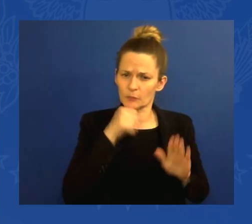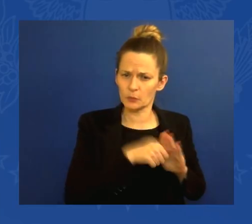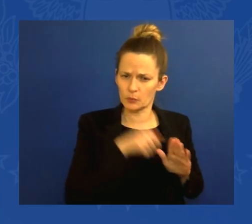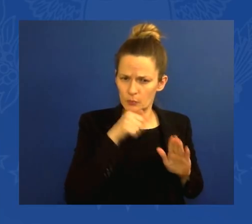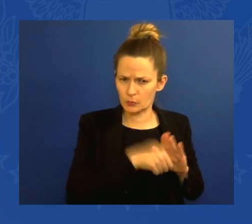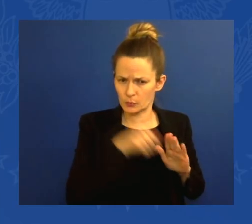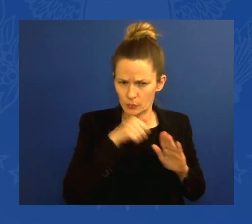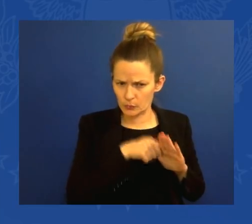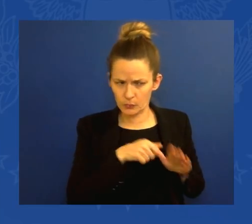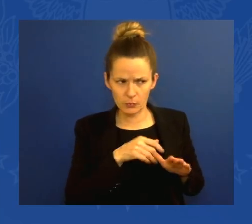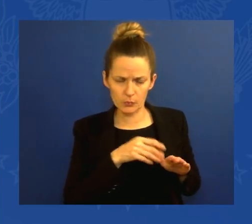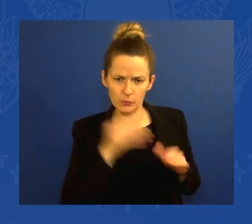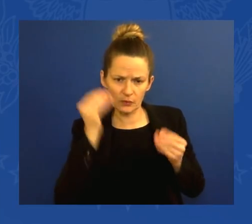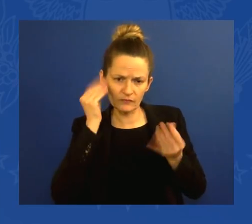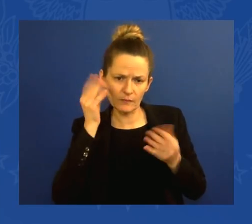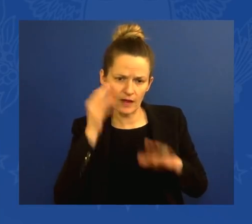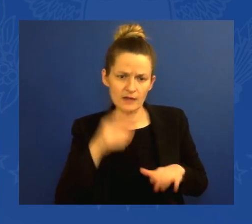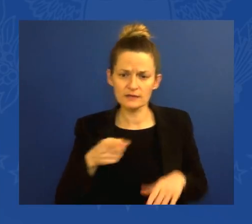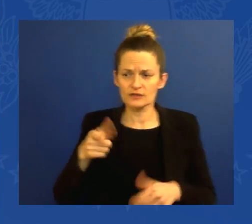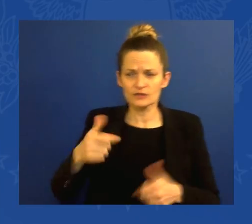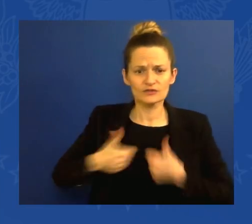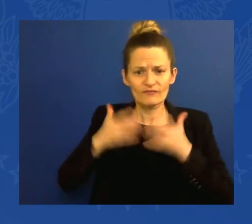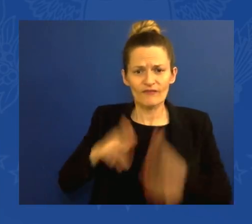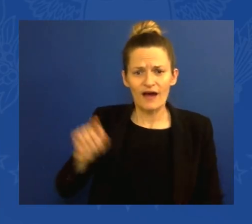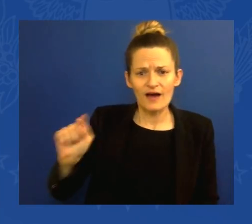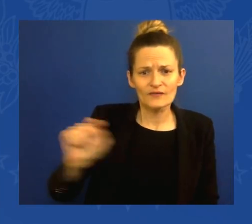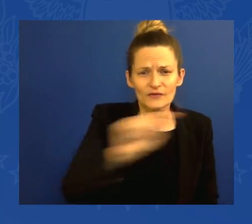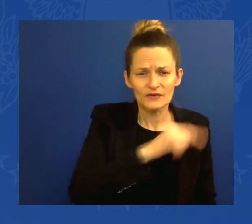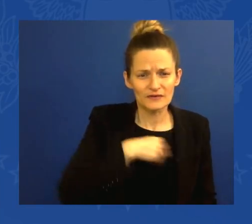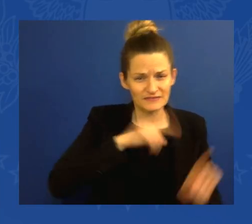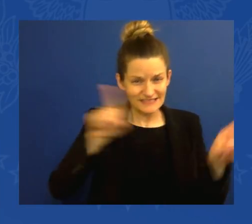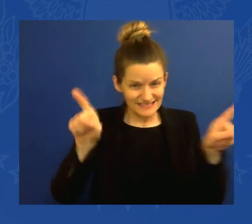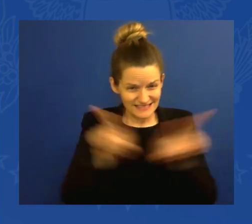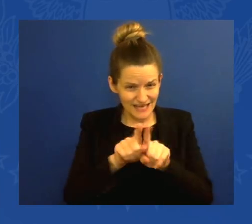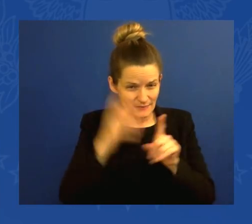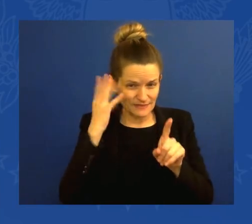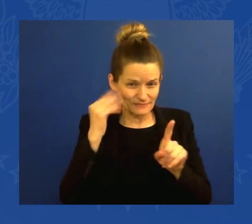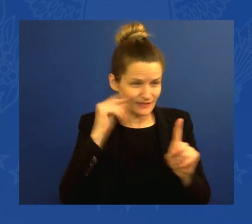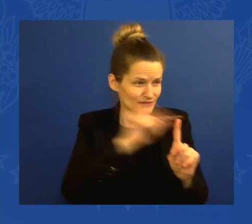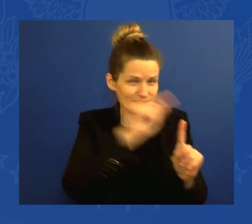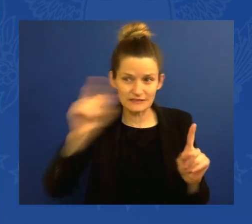in the same workplace at the hands of the same person. And yes, there will be cases